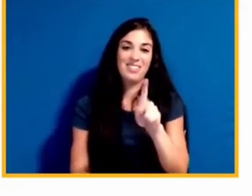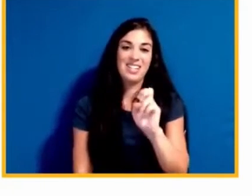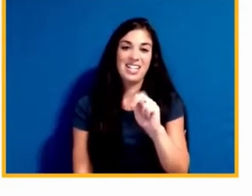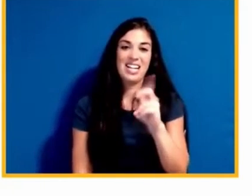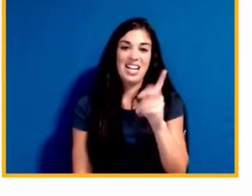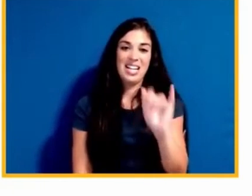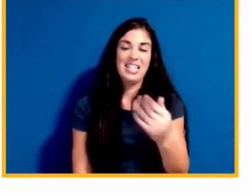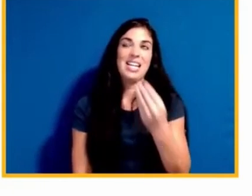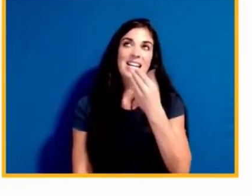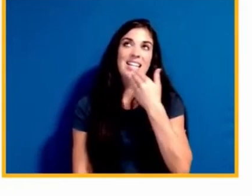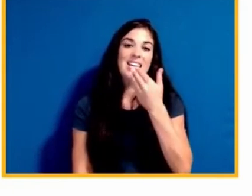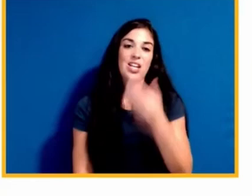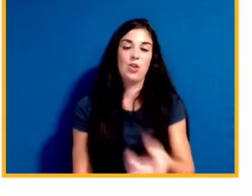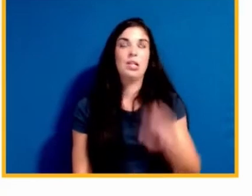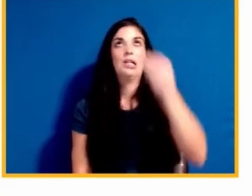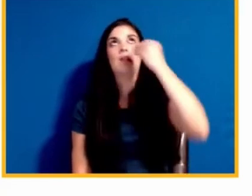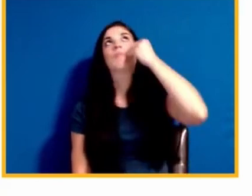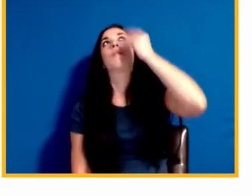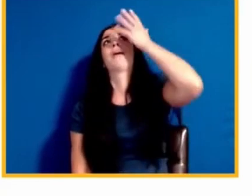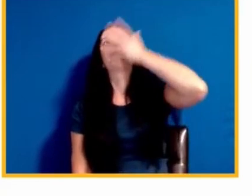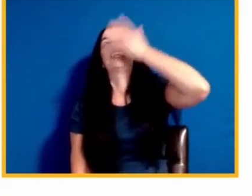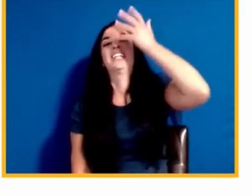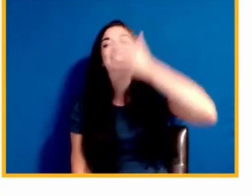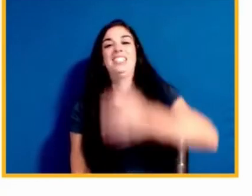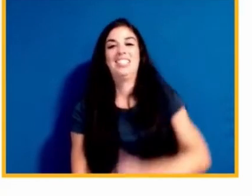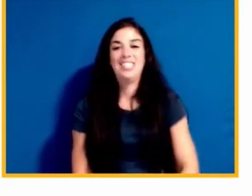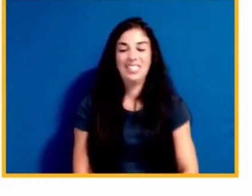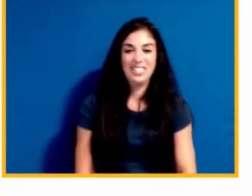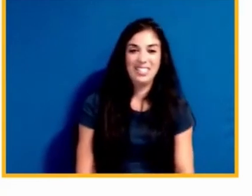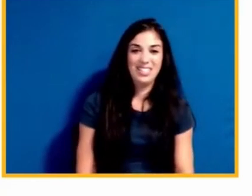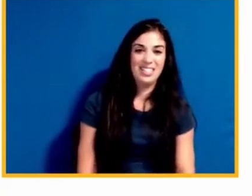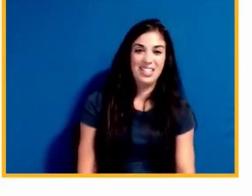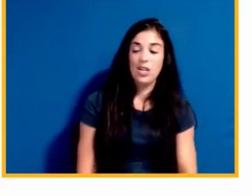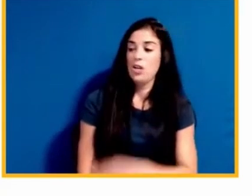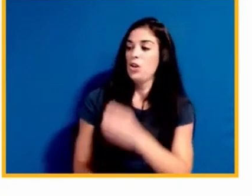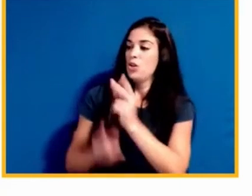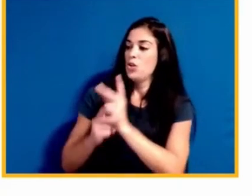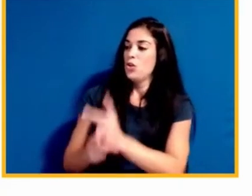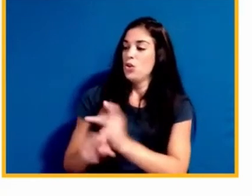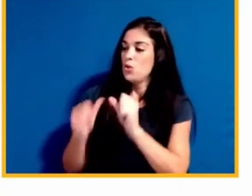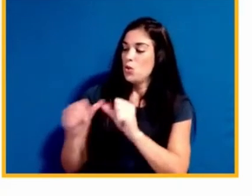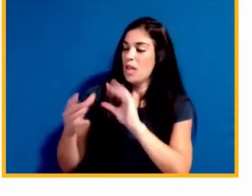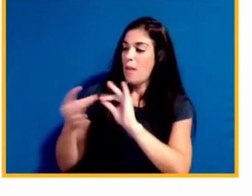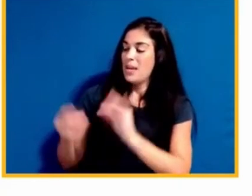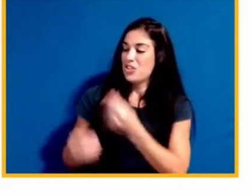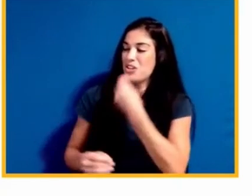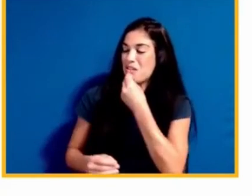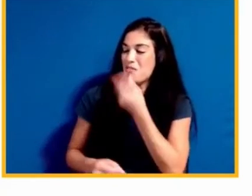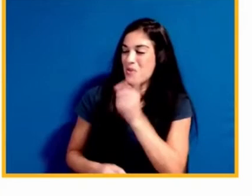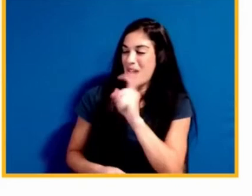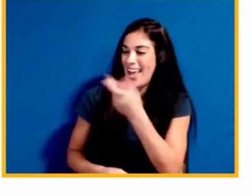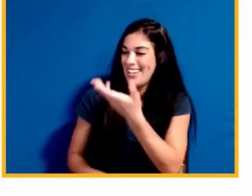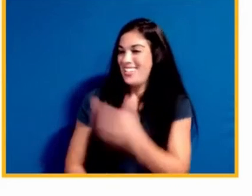seriously shove it right here. [Kendi] You kept mentioning food, I had it here. [Zeke] Kendi, my mouth here. Give me some Cheetos.